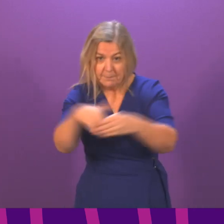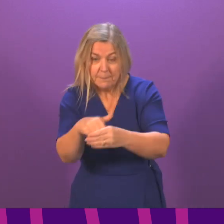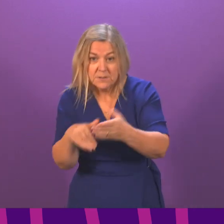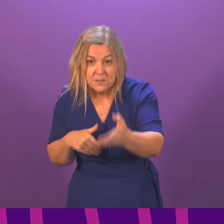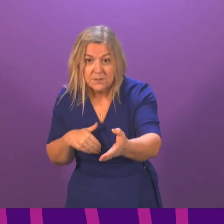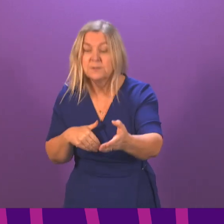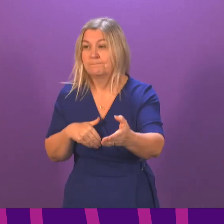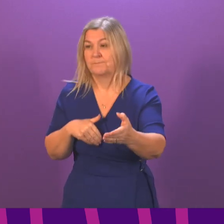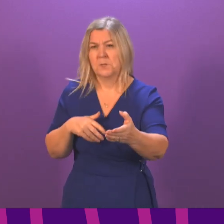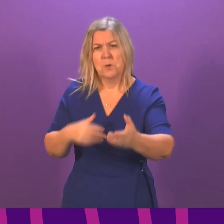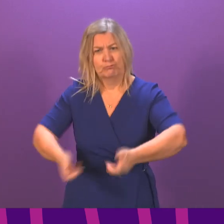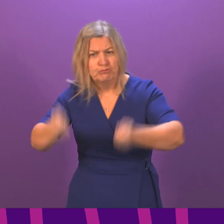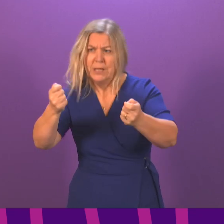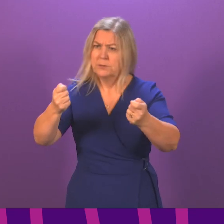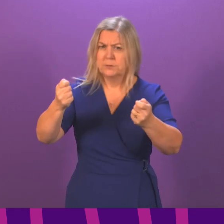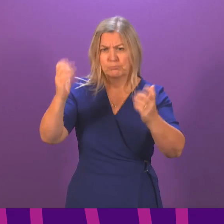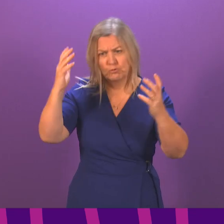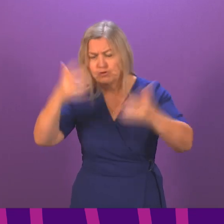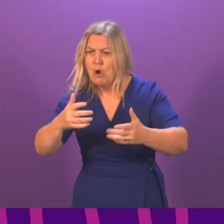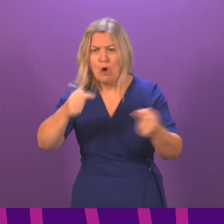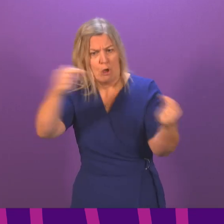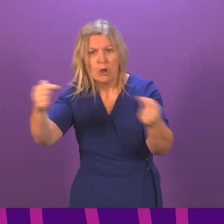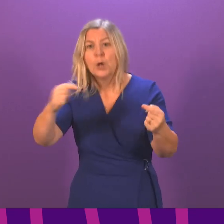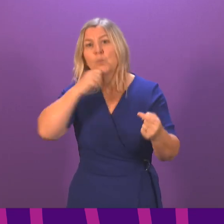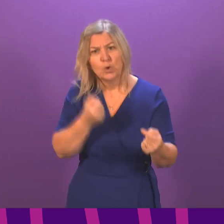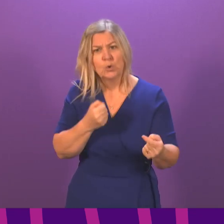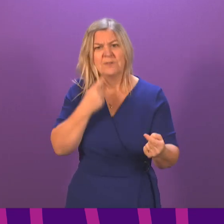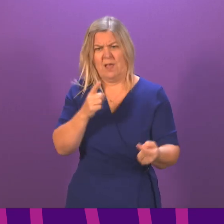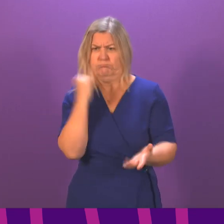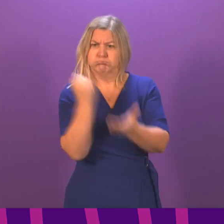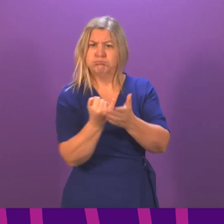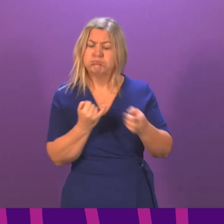a concern that we were acting outside of the code.